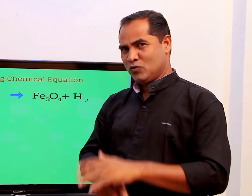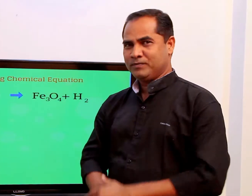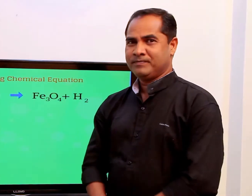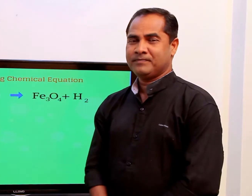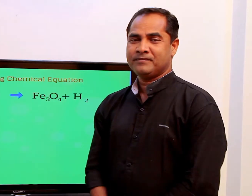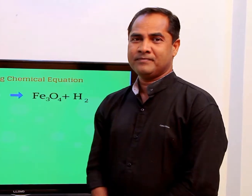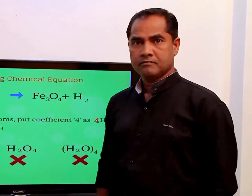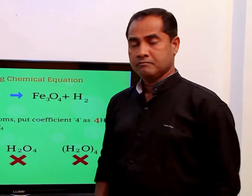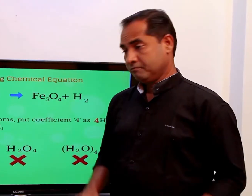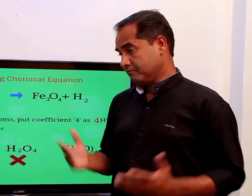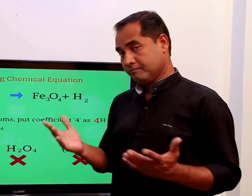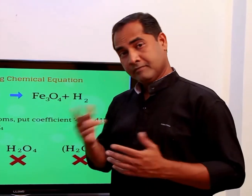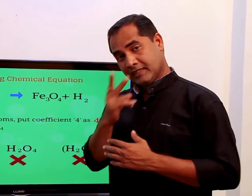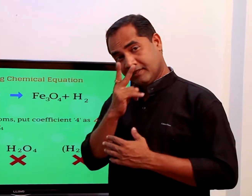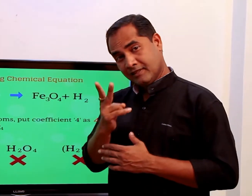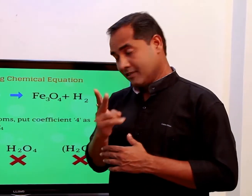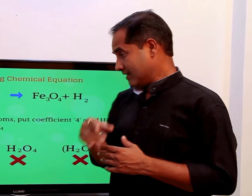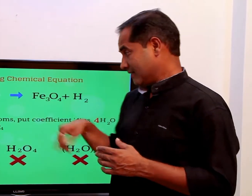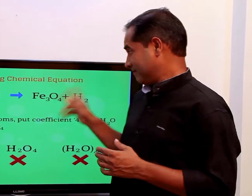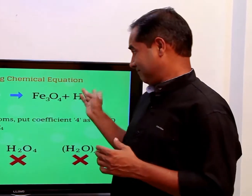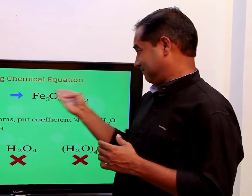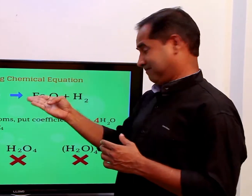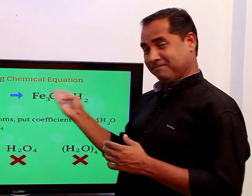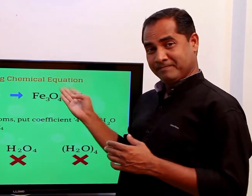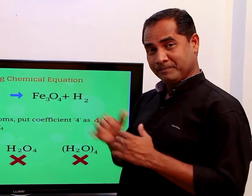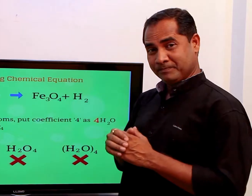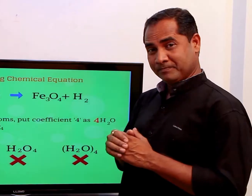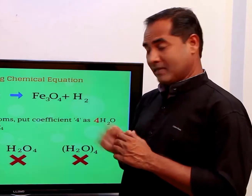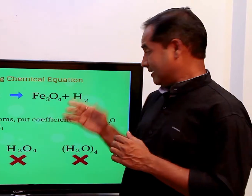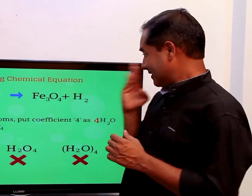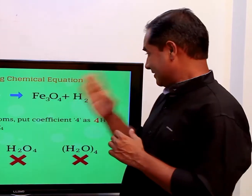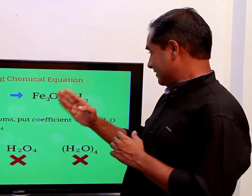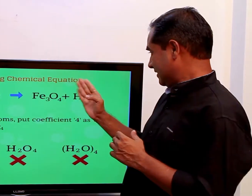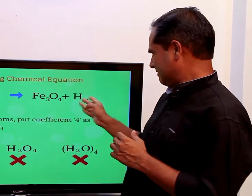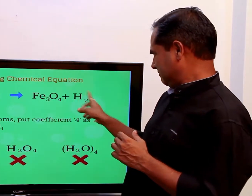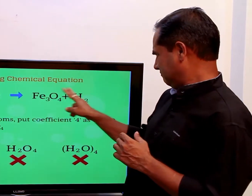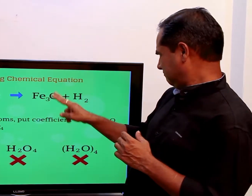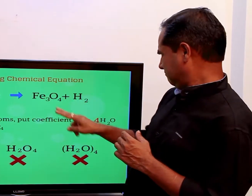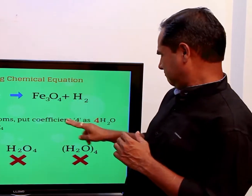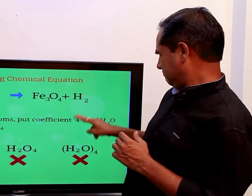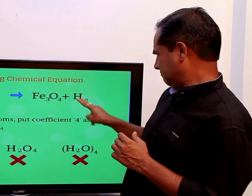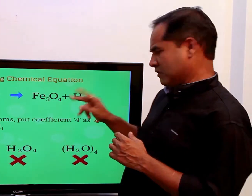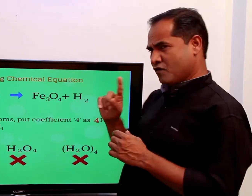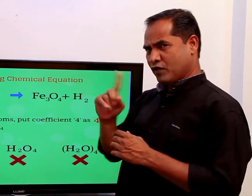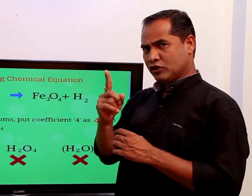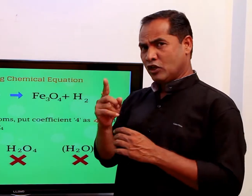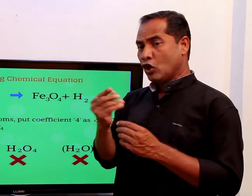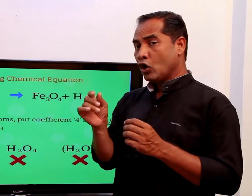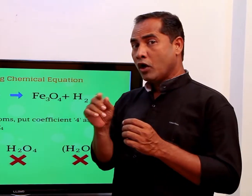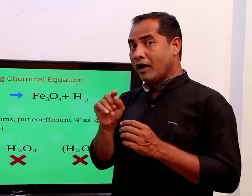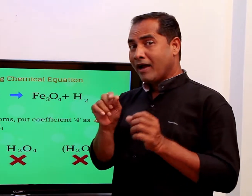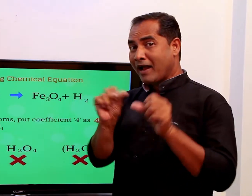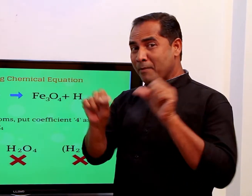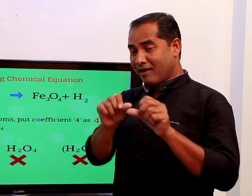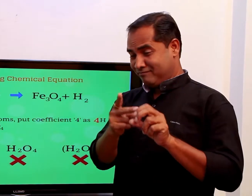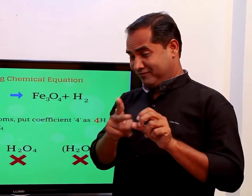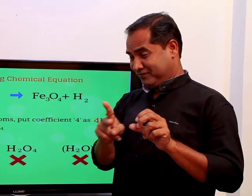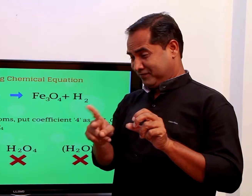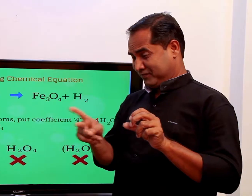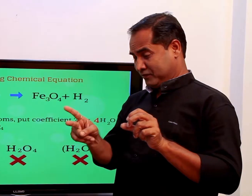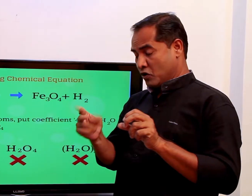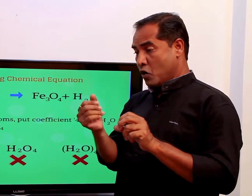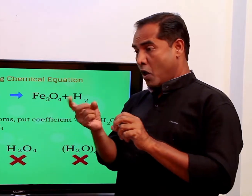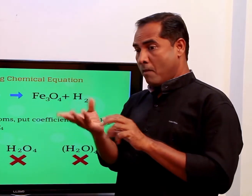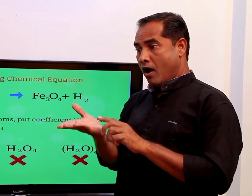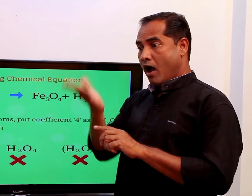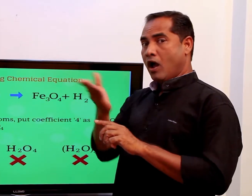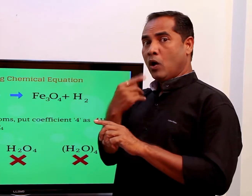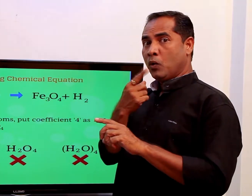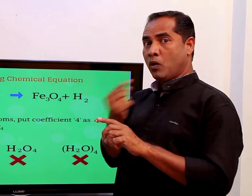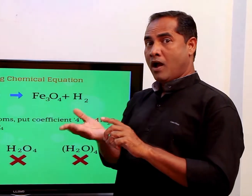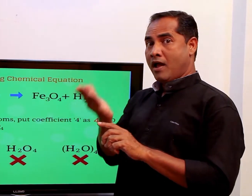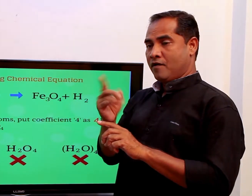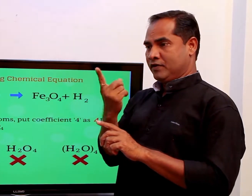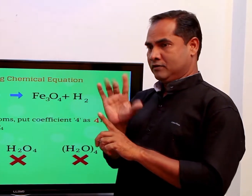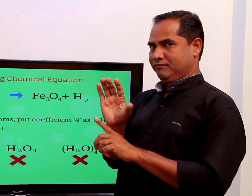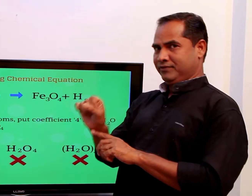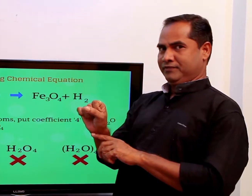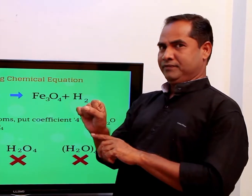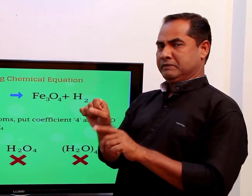Now how can we balance this? So first we look at the equation and at the different chemicals.